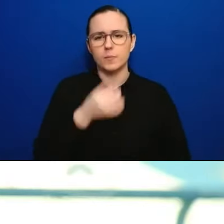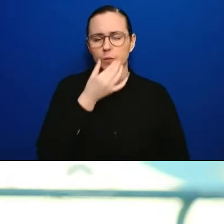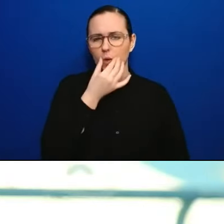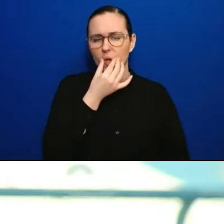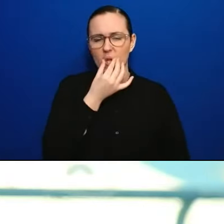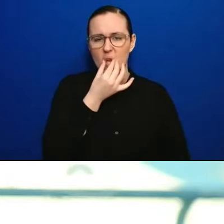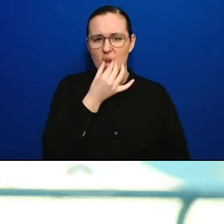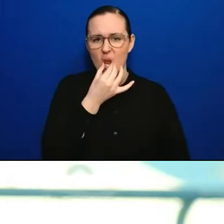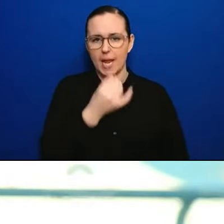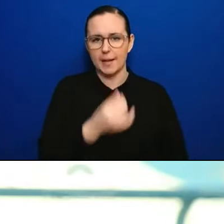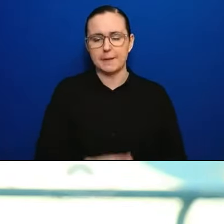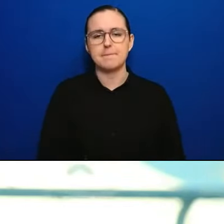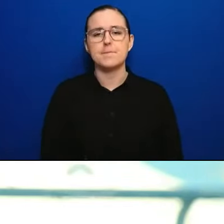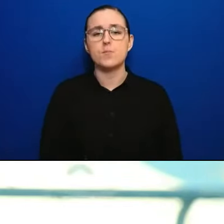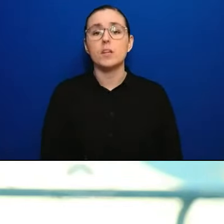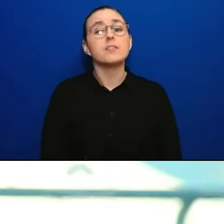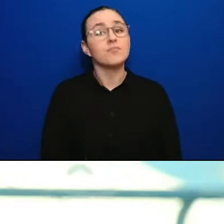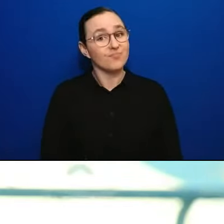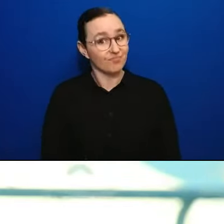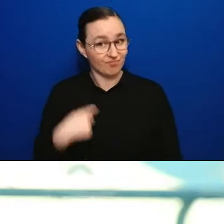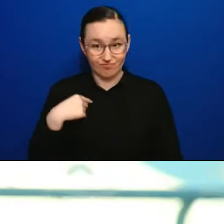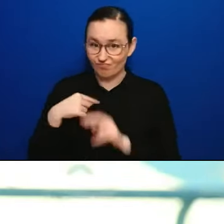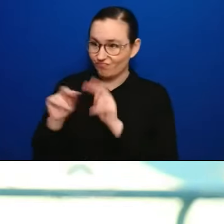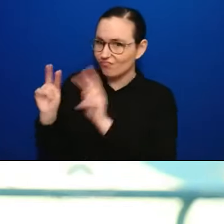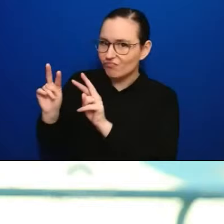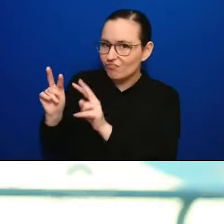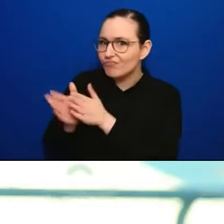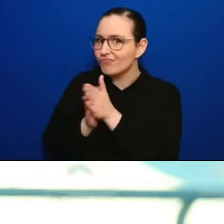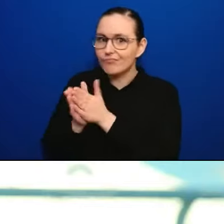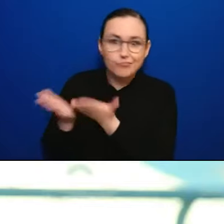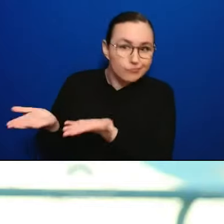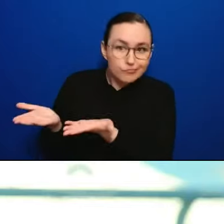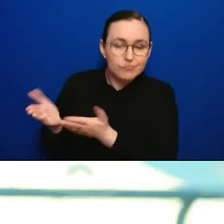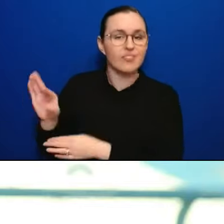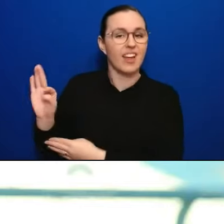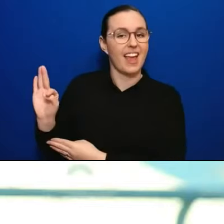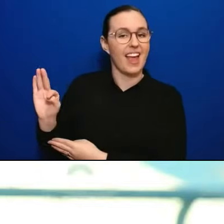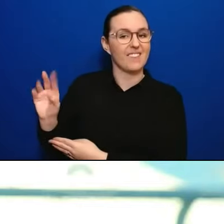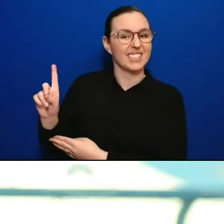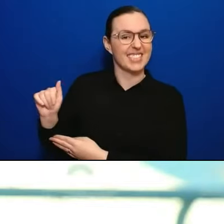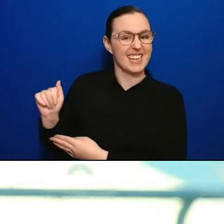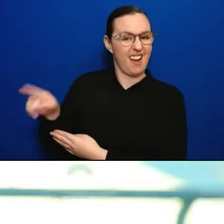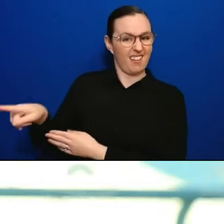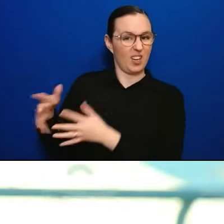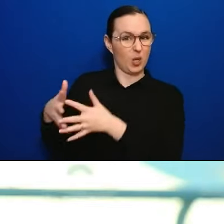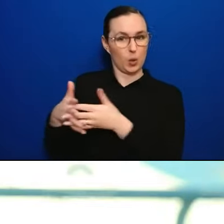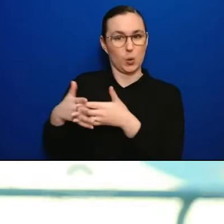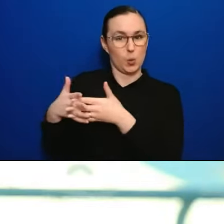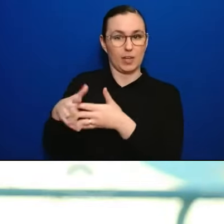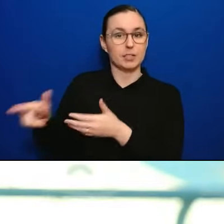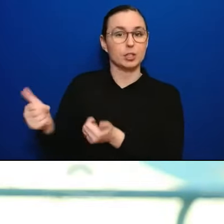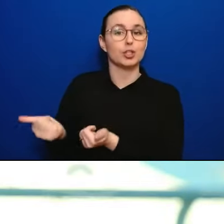thoughts be around people of that age getting the COVID-19 vaccines? Yes, I've been watching that with